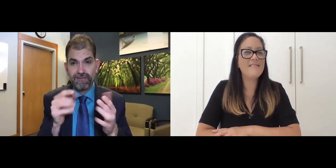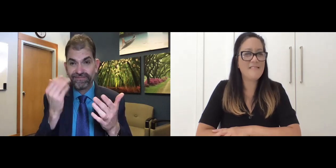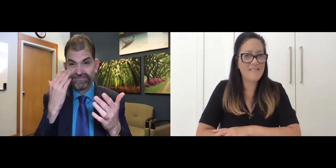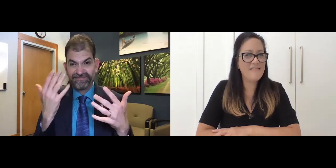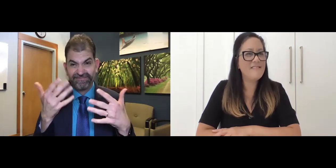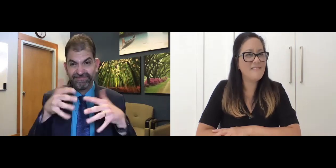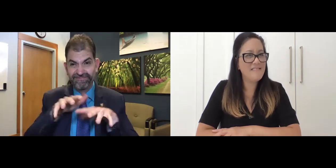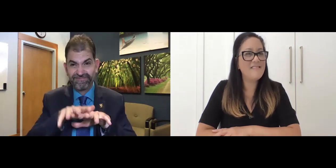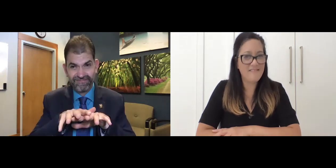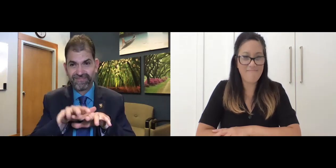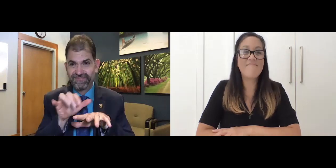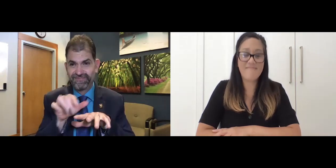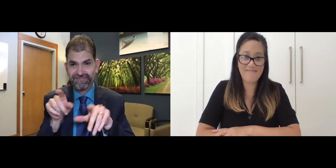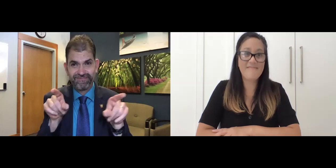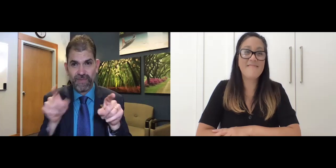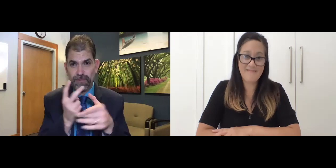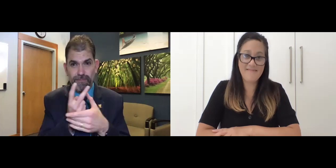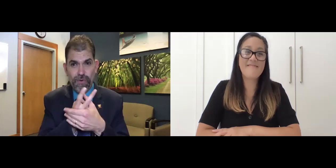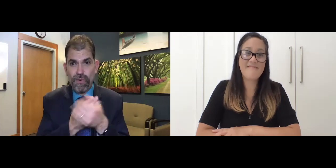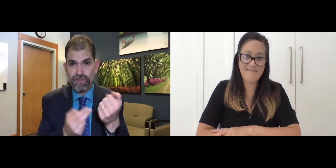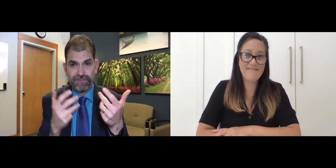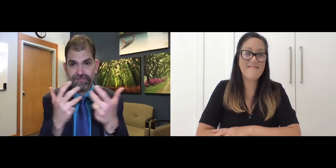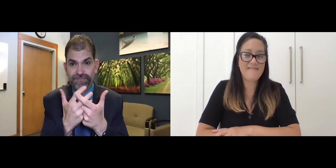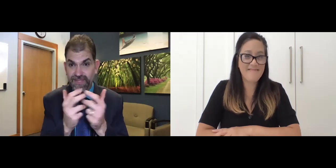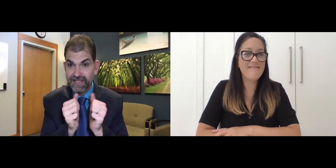We need to explain to people that